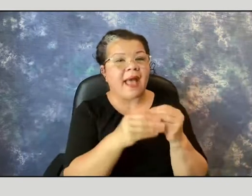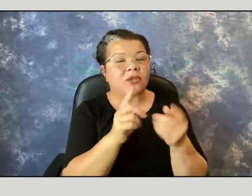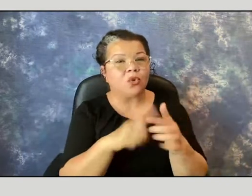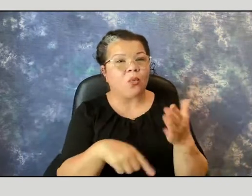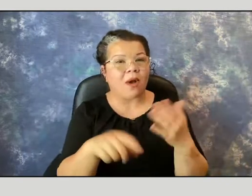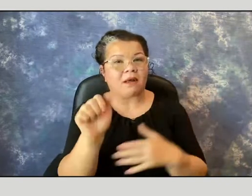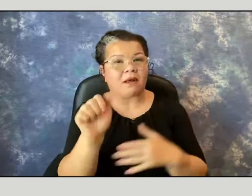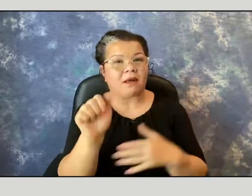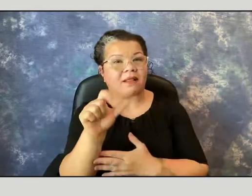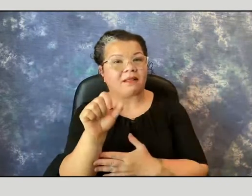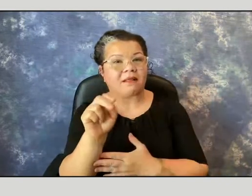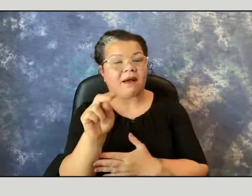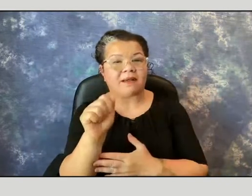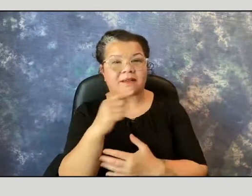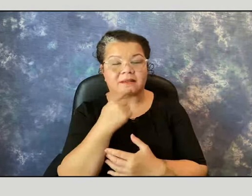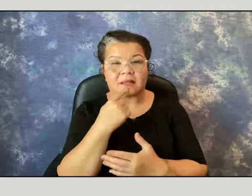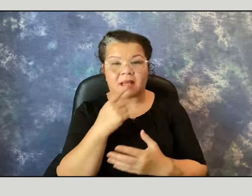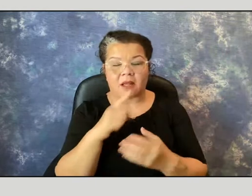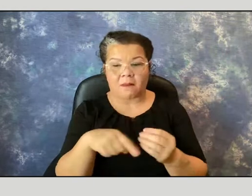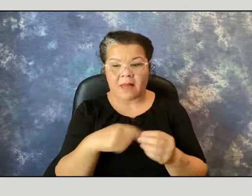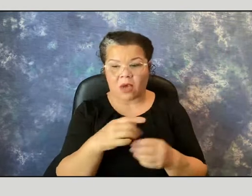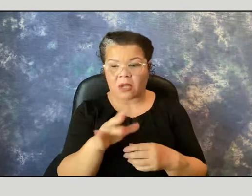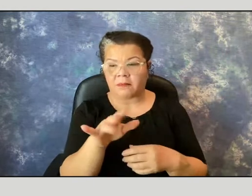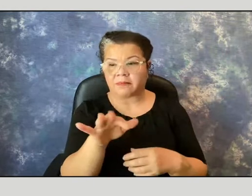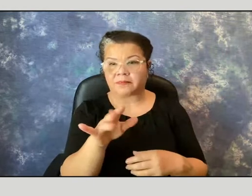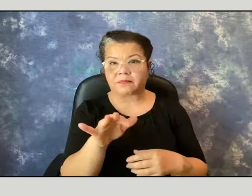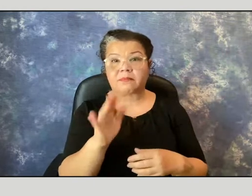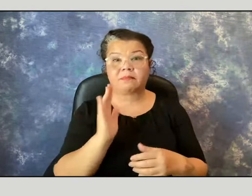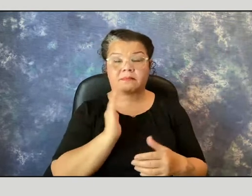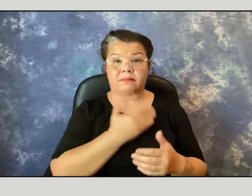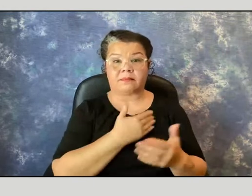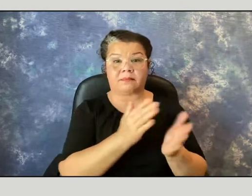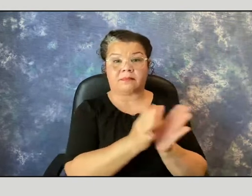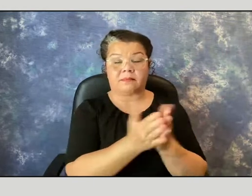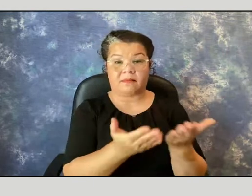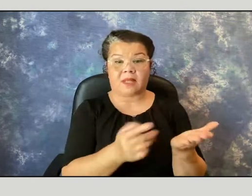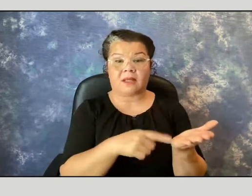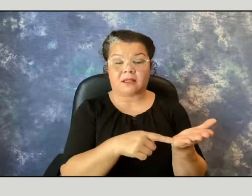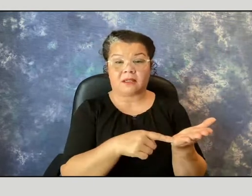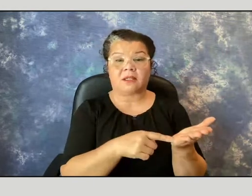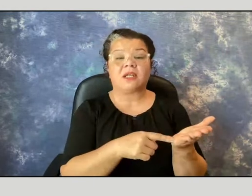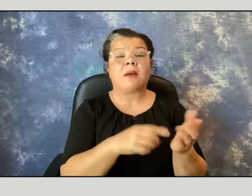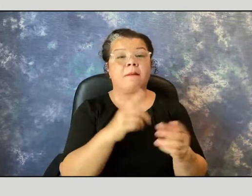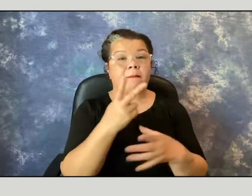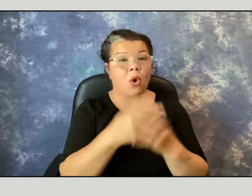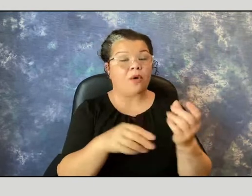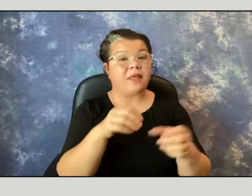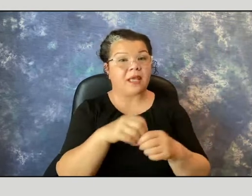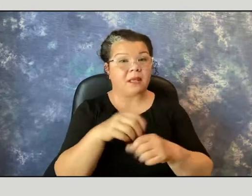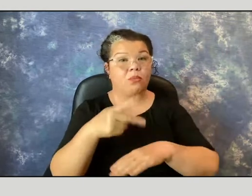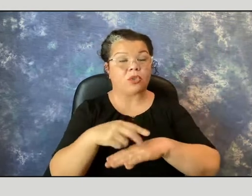about how our textbooks fail us both in Puerto Rico and in the United States.